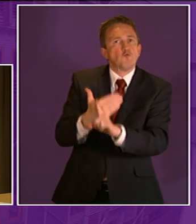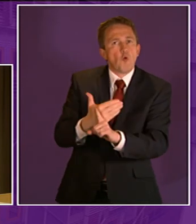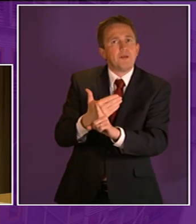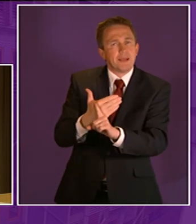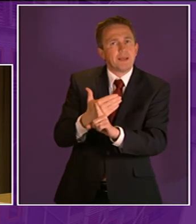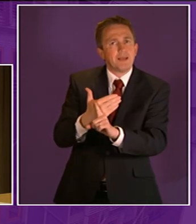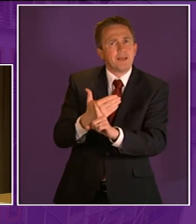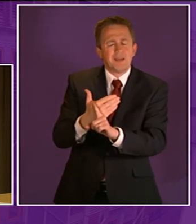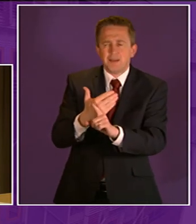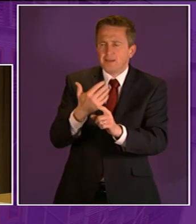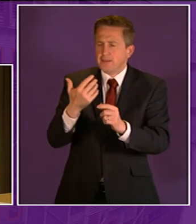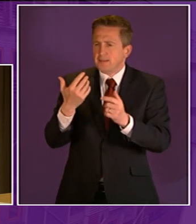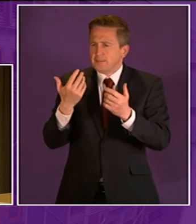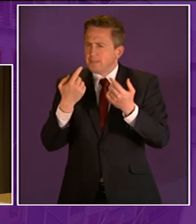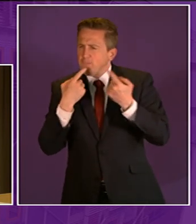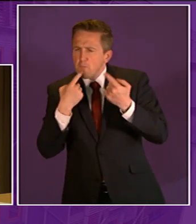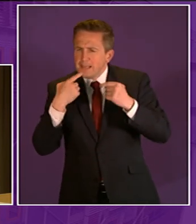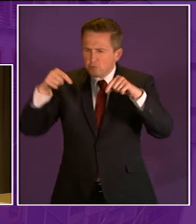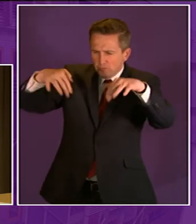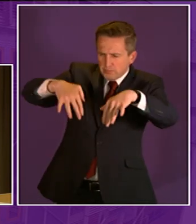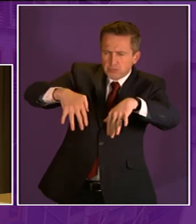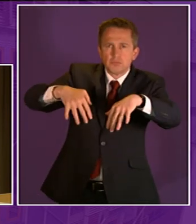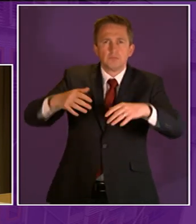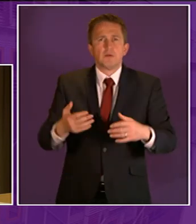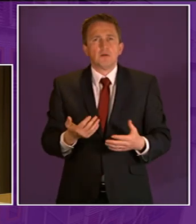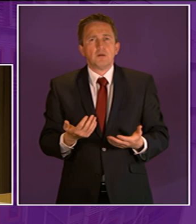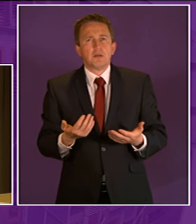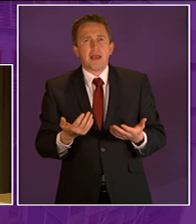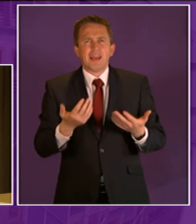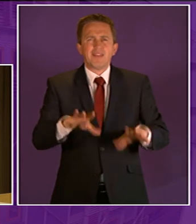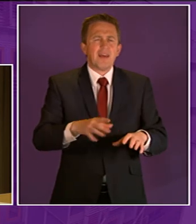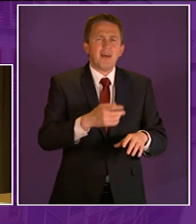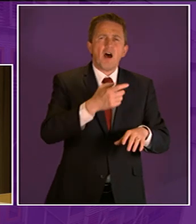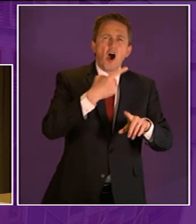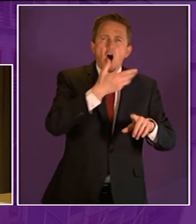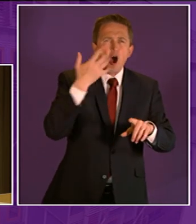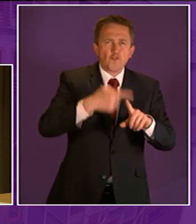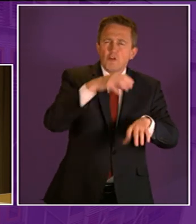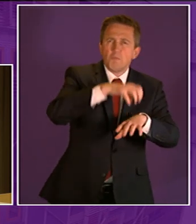There is so much more than just enjoying the taste of a good hot cross bun.